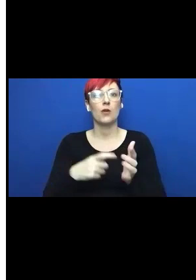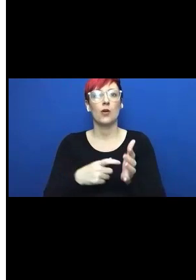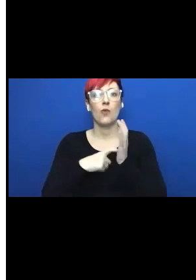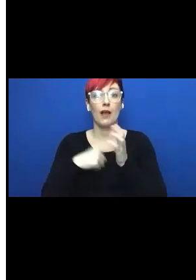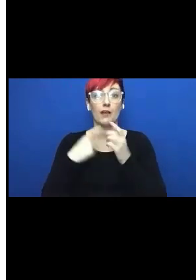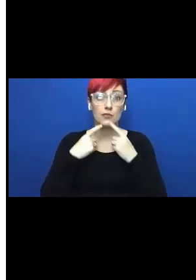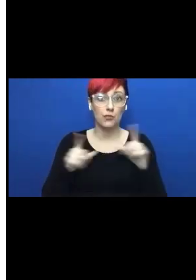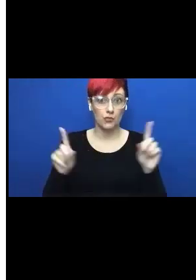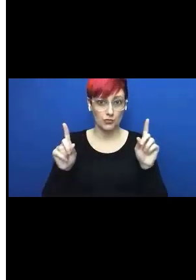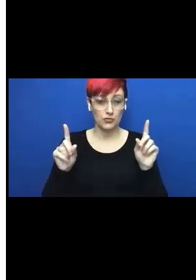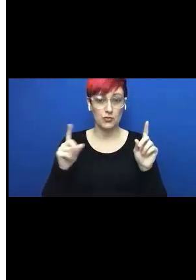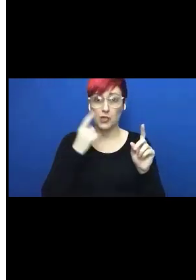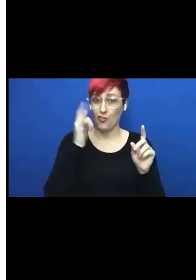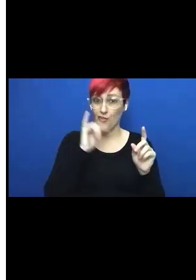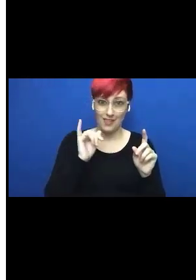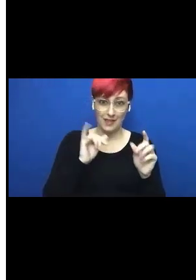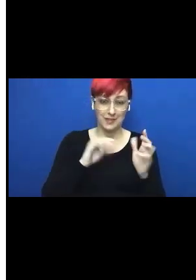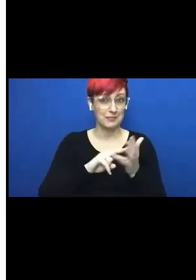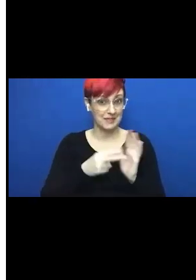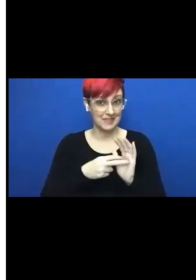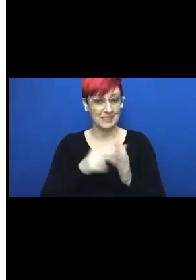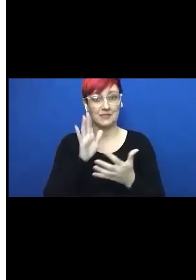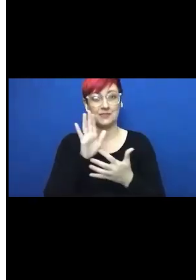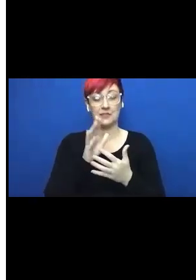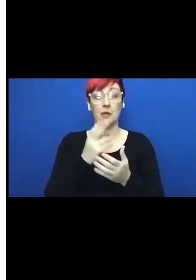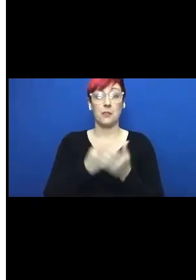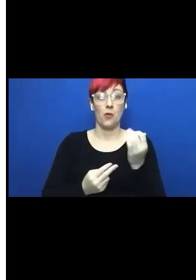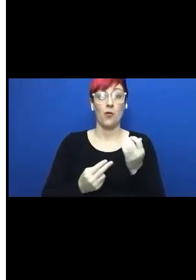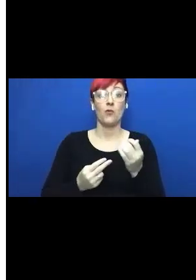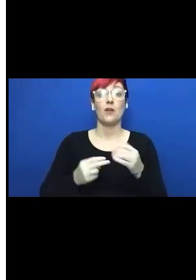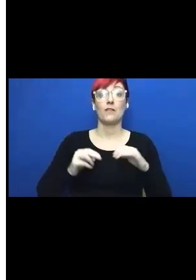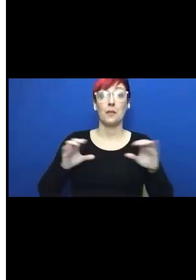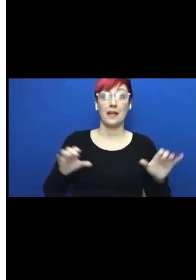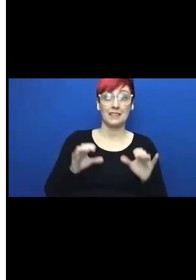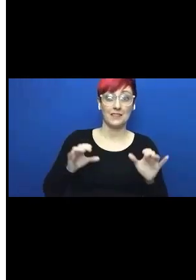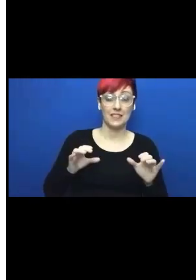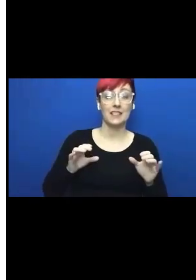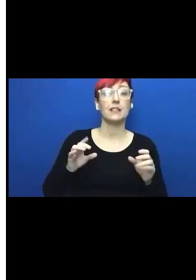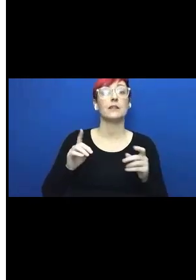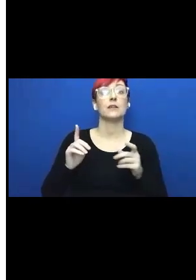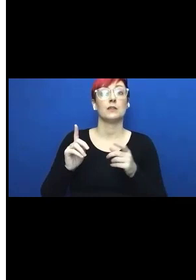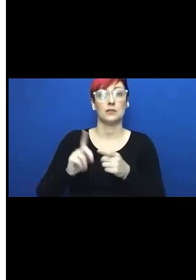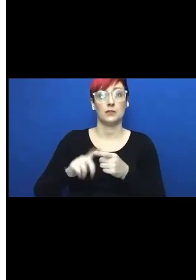what that looks like, both from the activity to the requirement